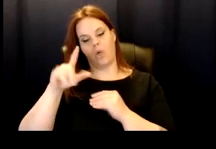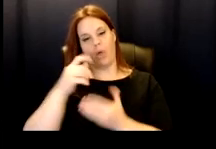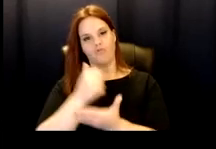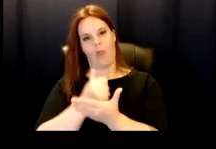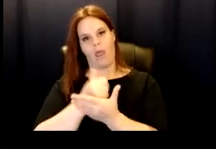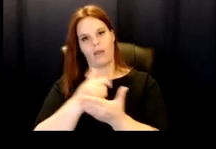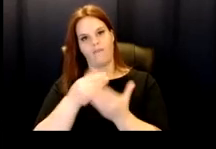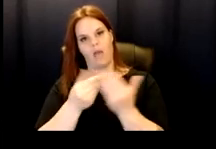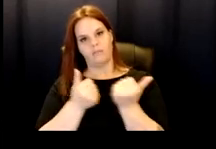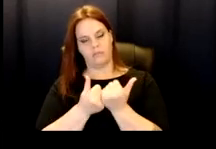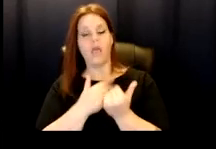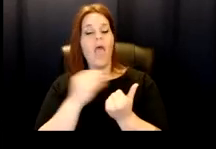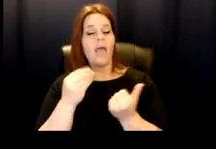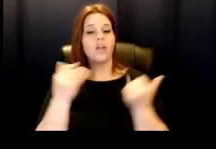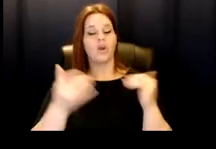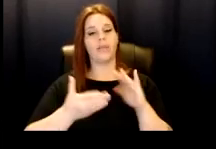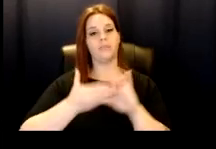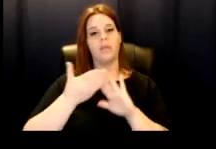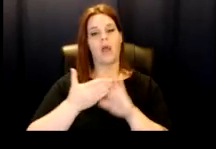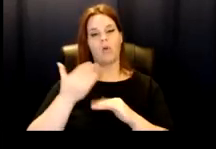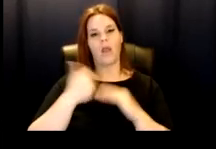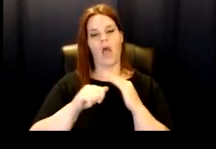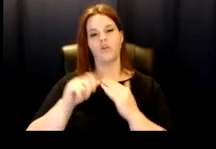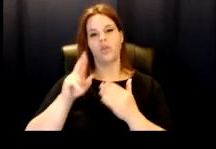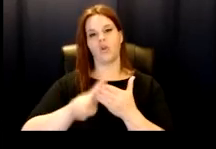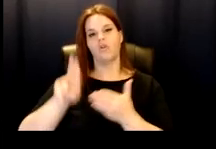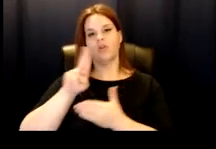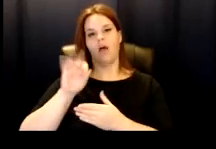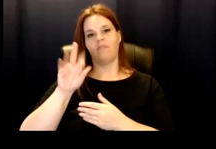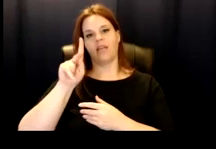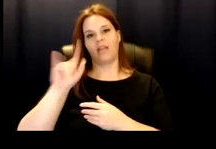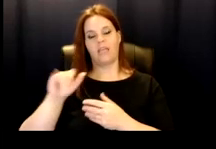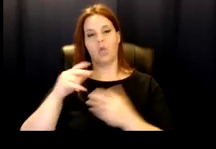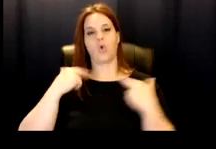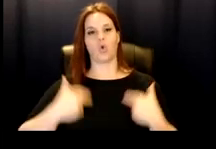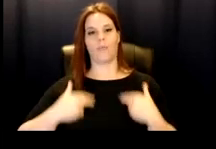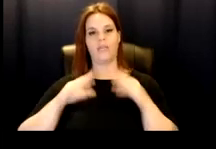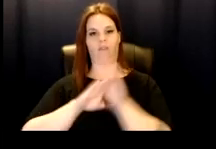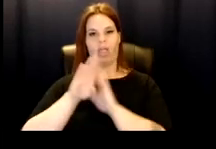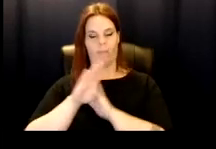operated under the University of Kentucky Human Development Institute, in collaboration